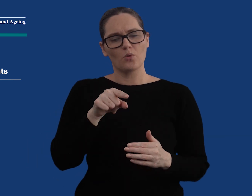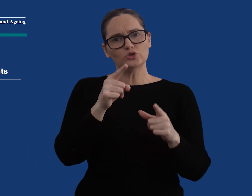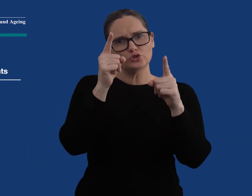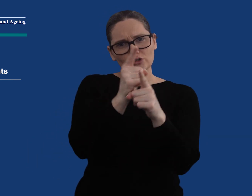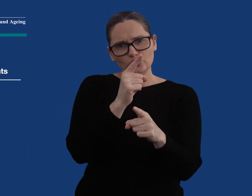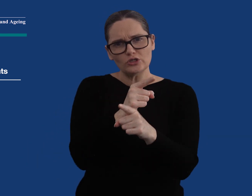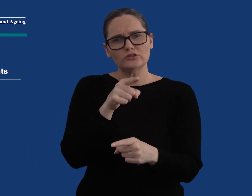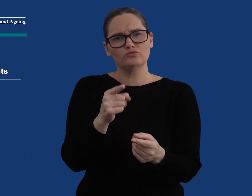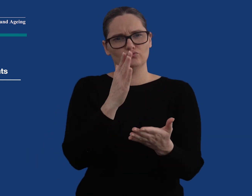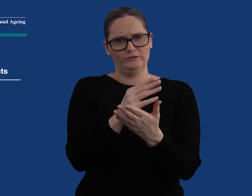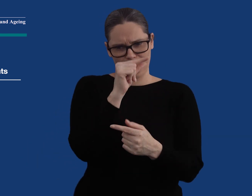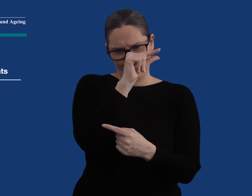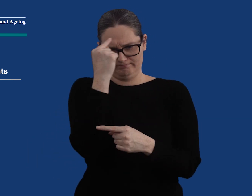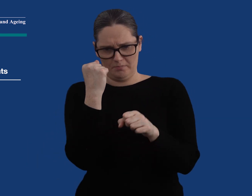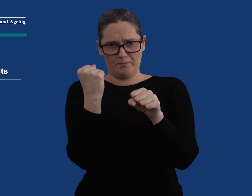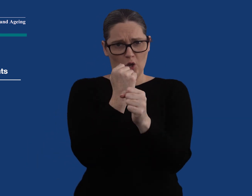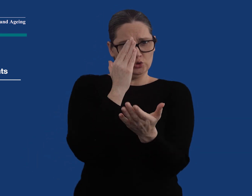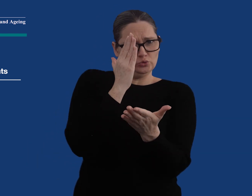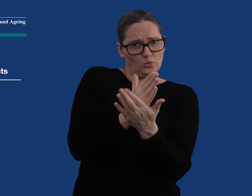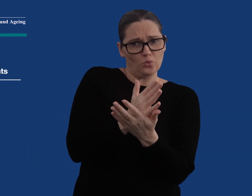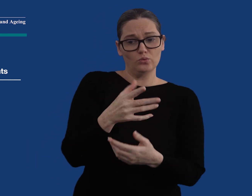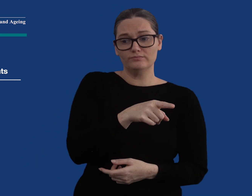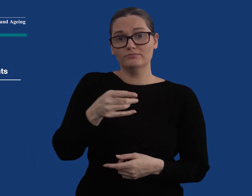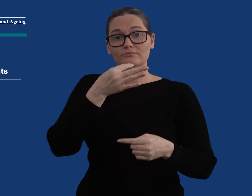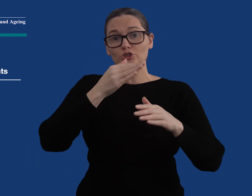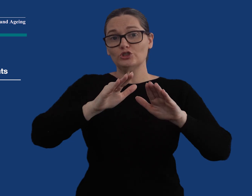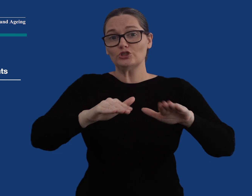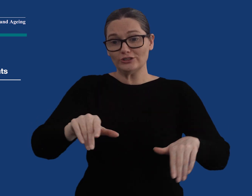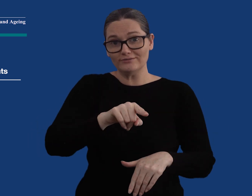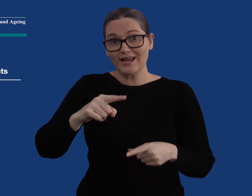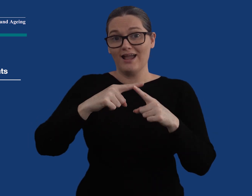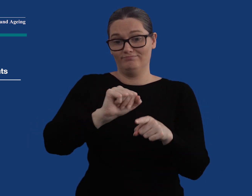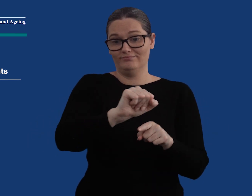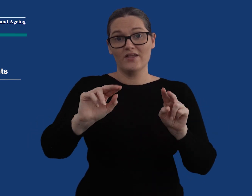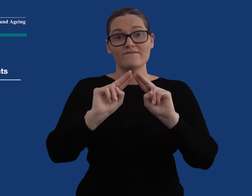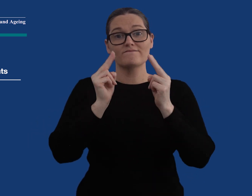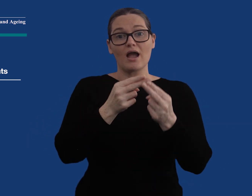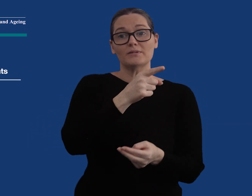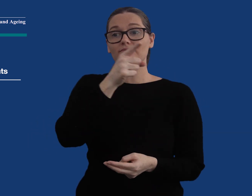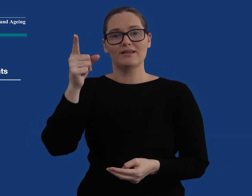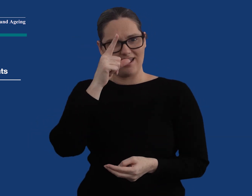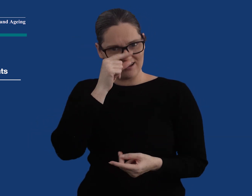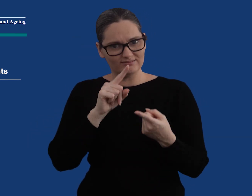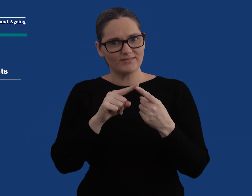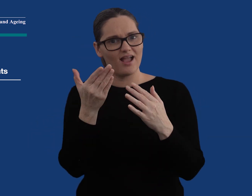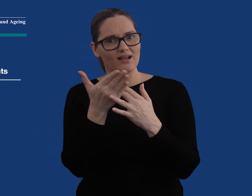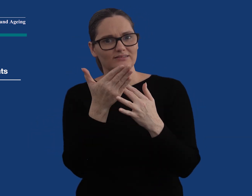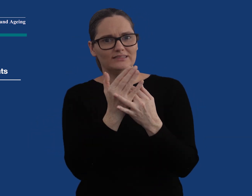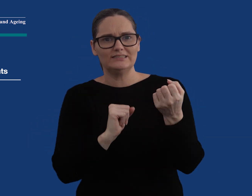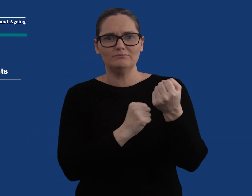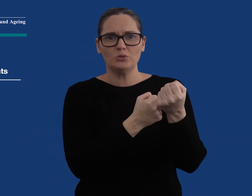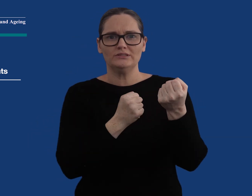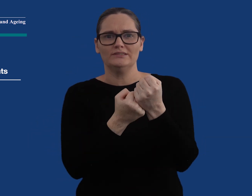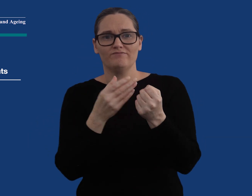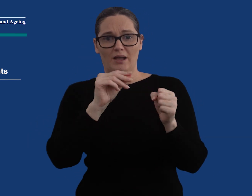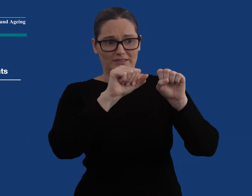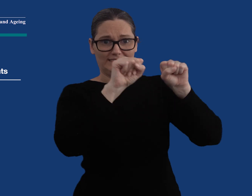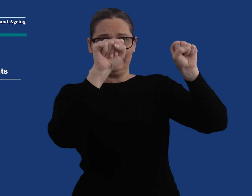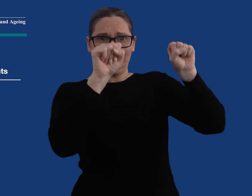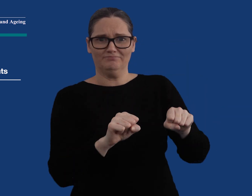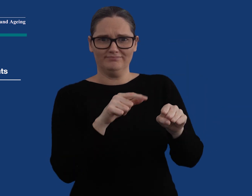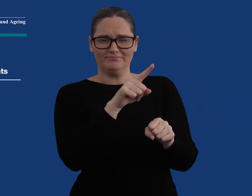These changes will ensure children and their families are supported to access services from the system